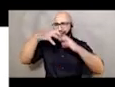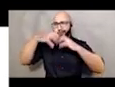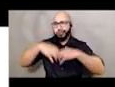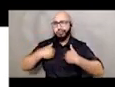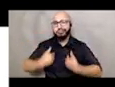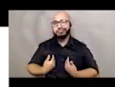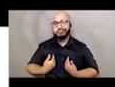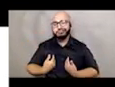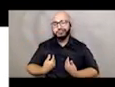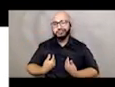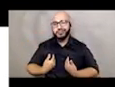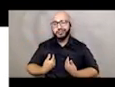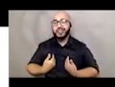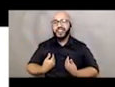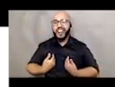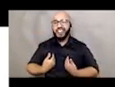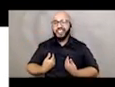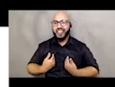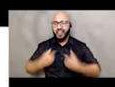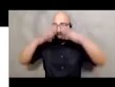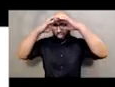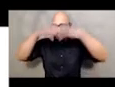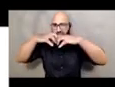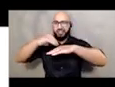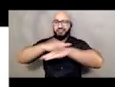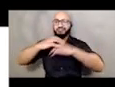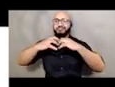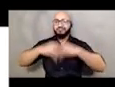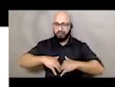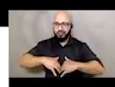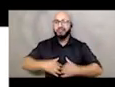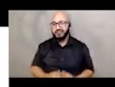And this leads to physical fatigue. This is all the more way it's important